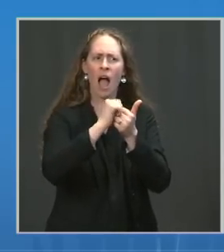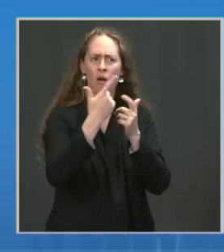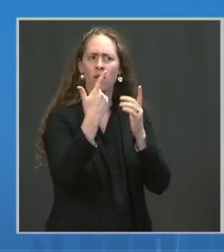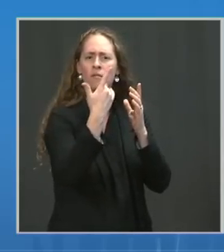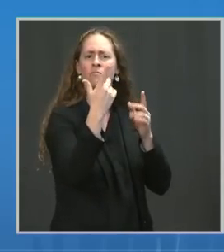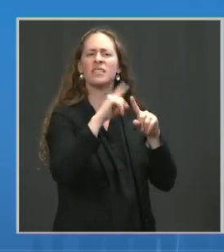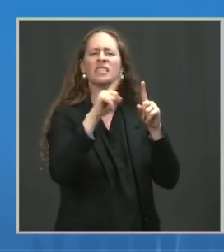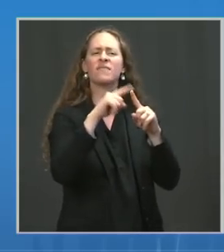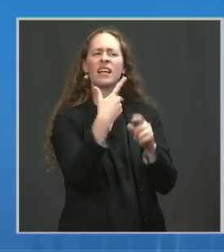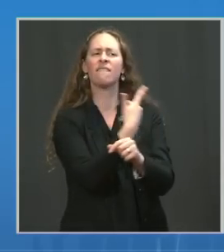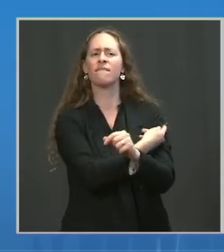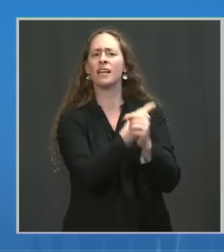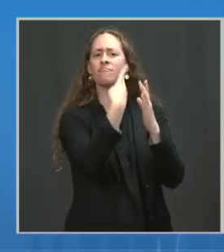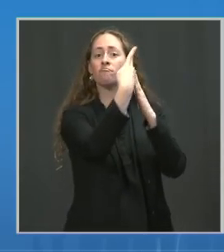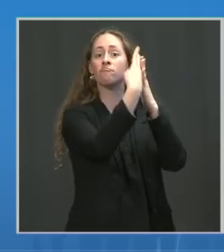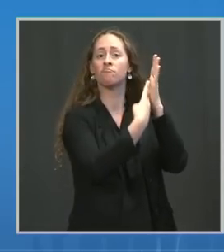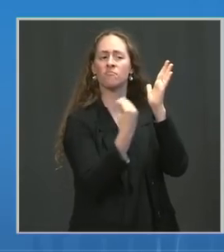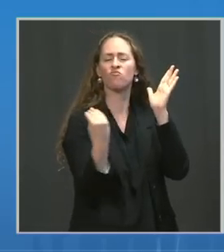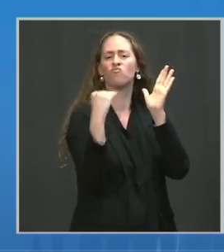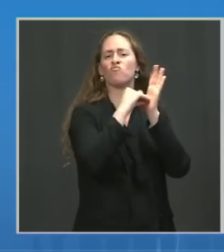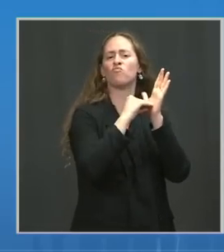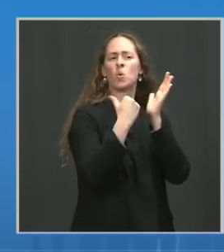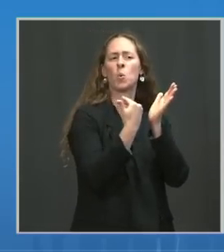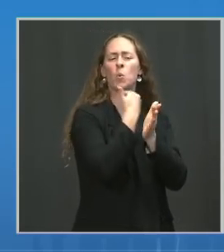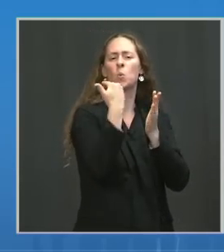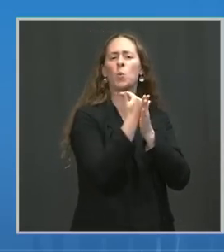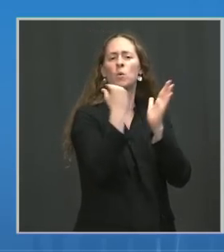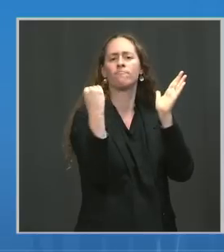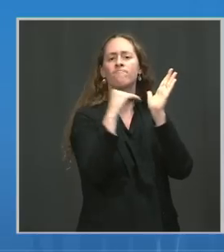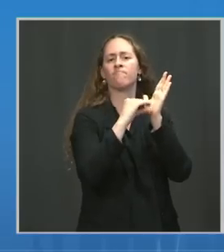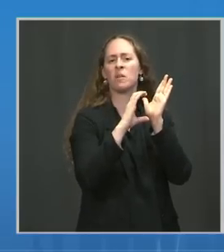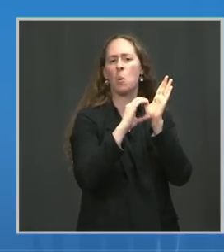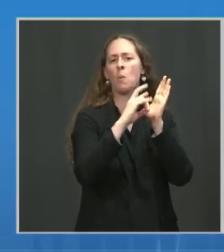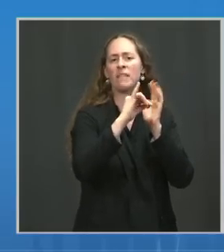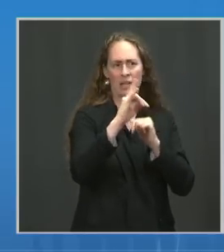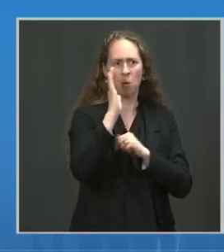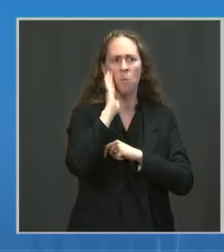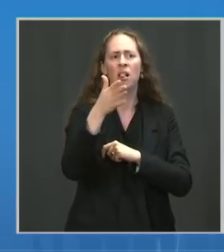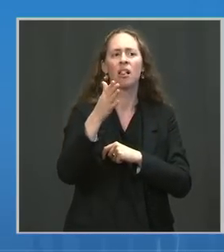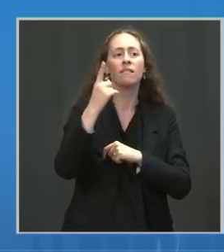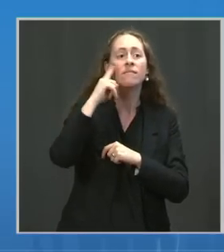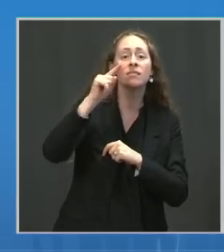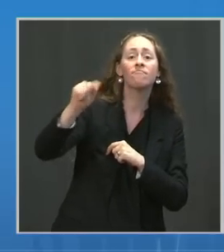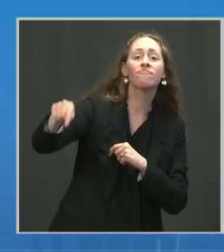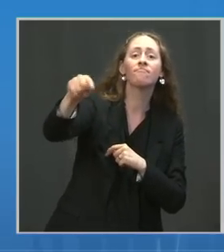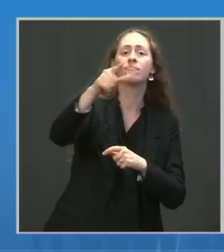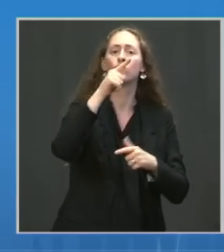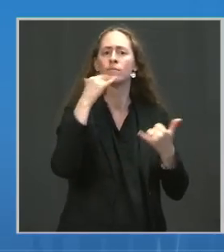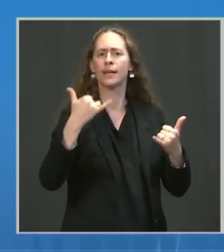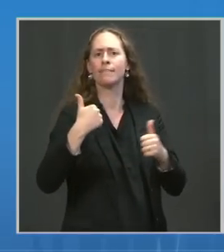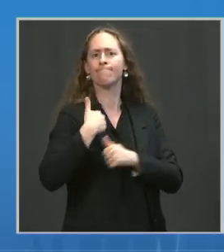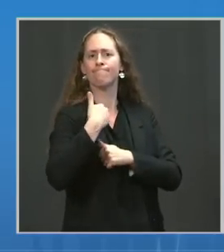vaccinations for active-duty military. At the same time, we will continue